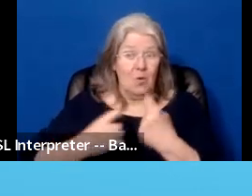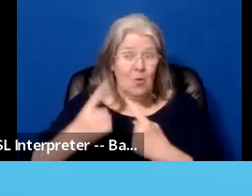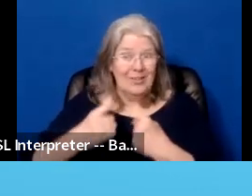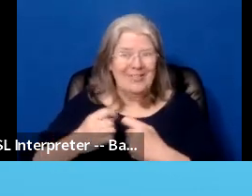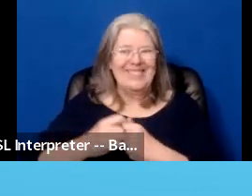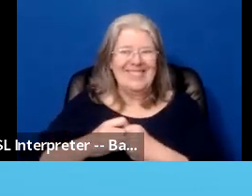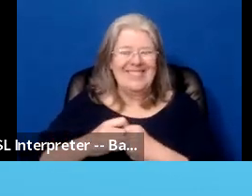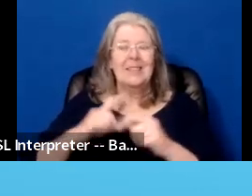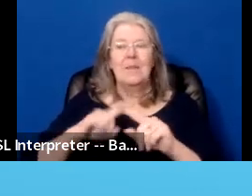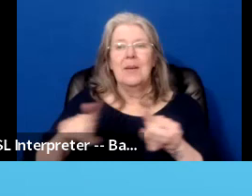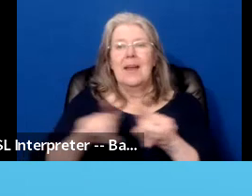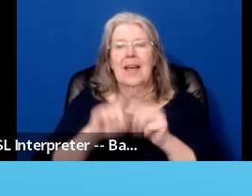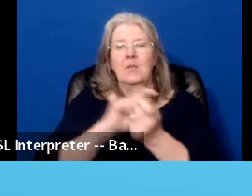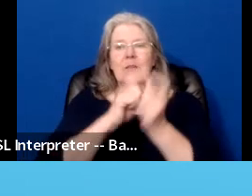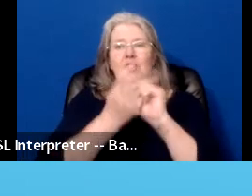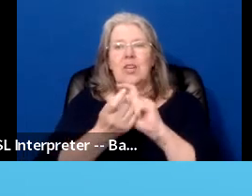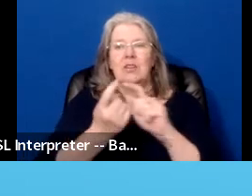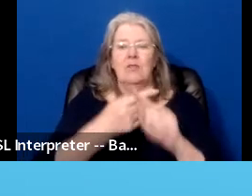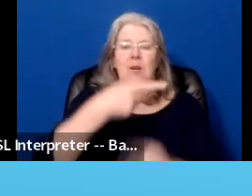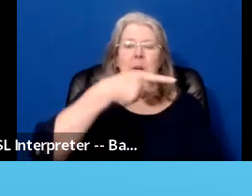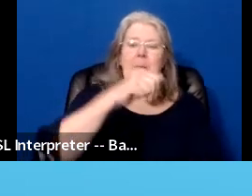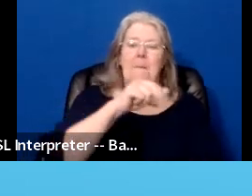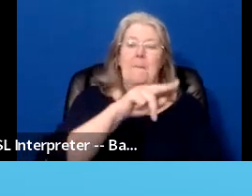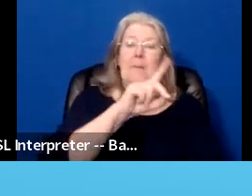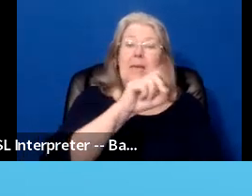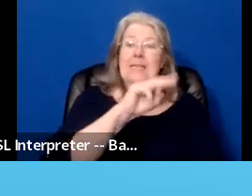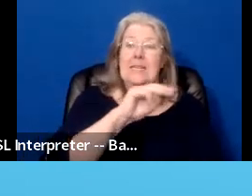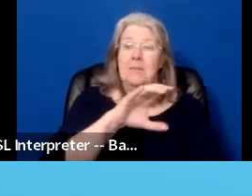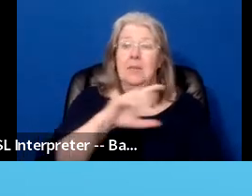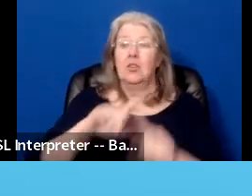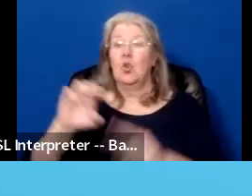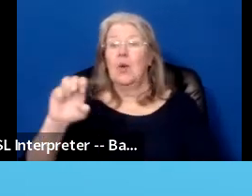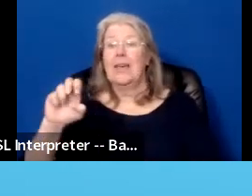that as we change from a pandemic to the endemic phase, I think that